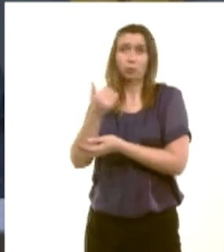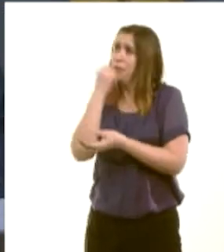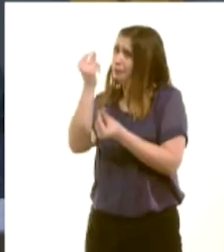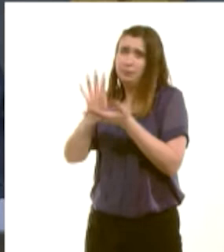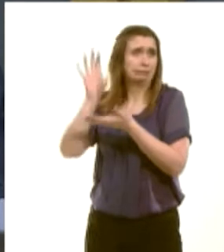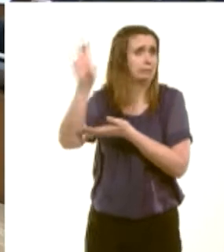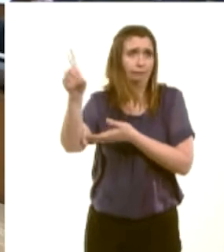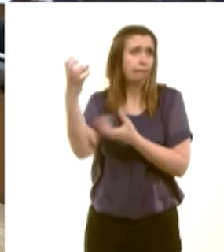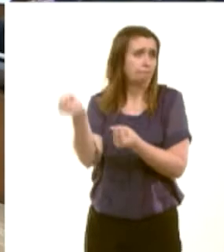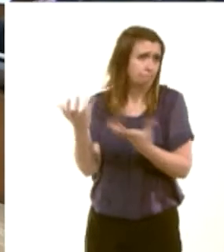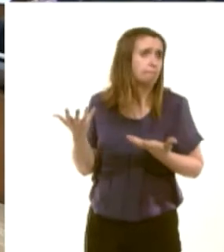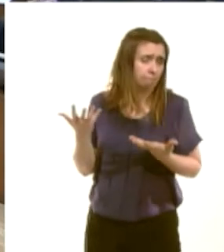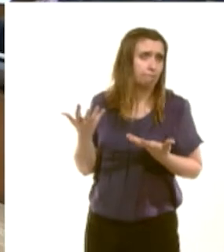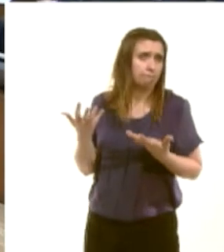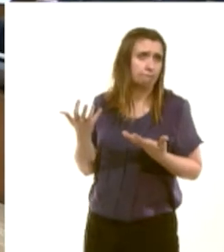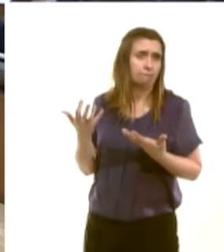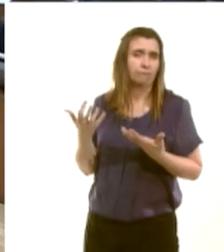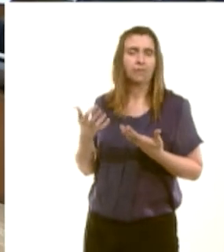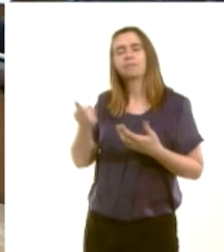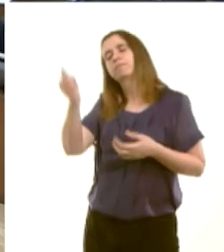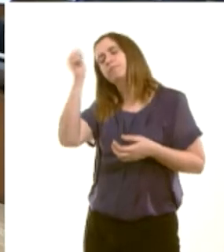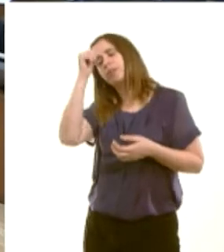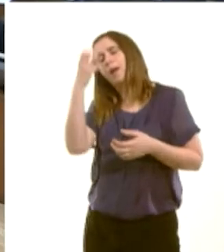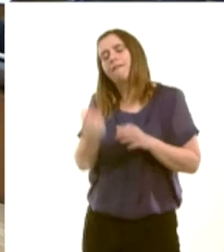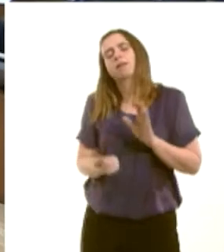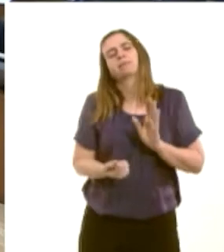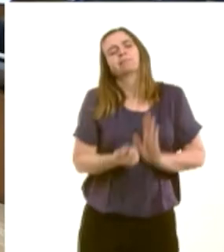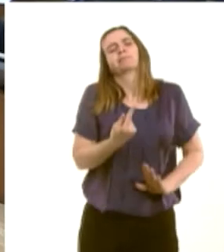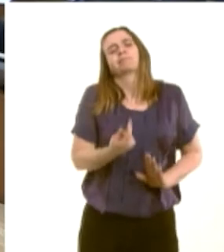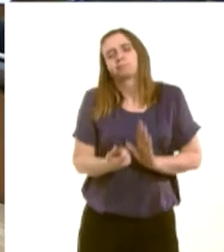in Wales. We know that there will be examples, and he does draw my attention to an example